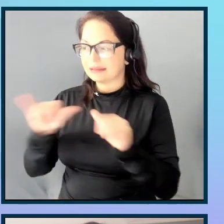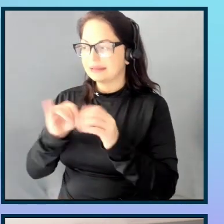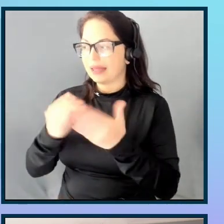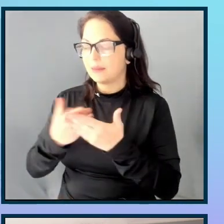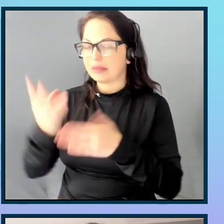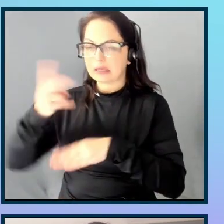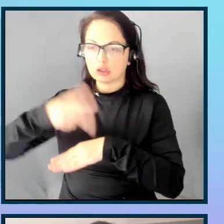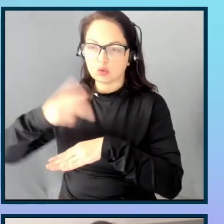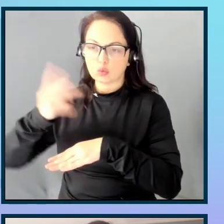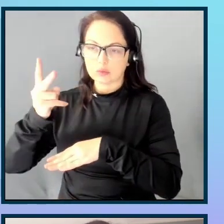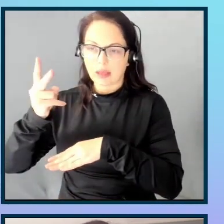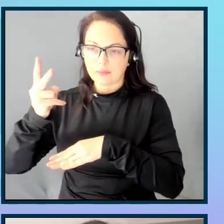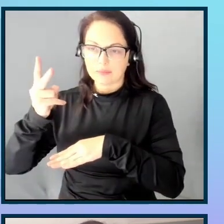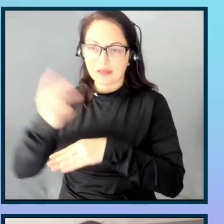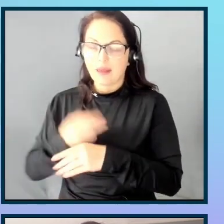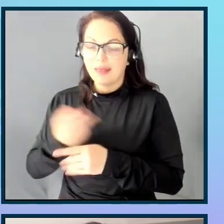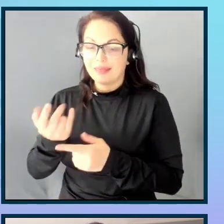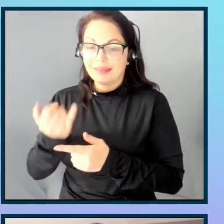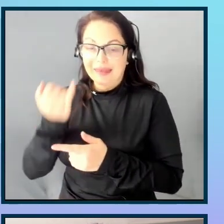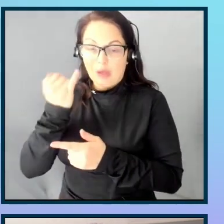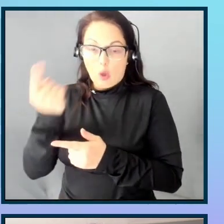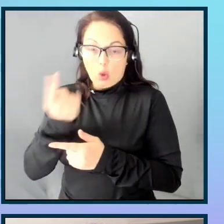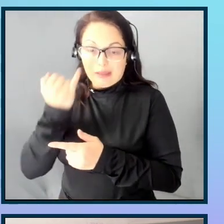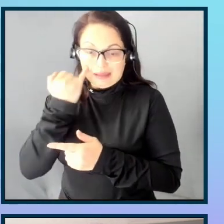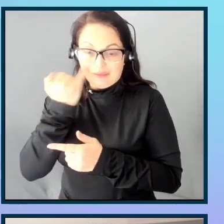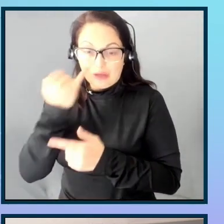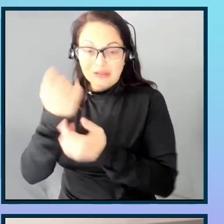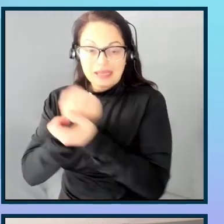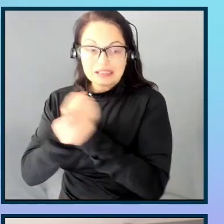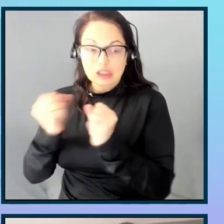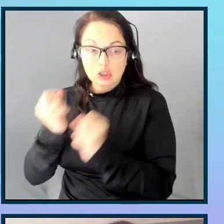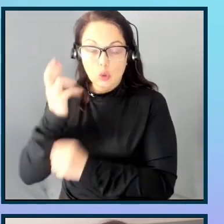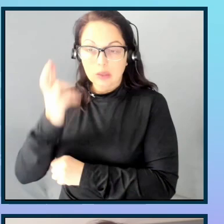Unless there's some security reason or it's truly essential.